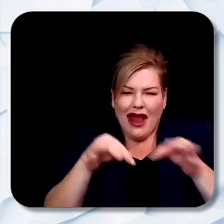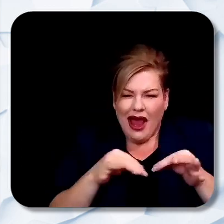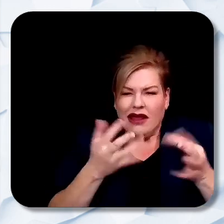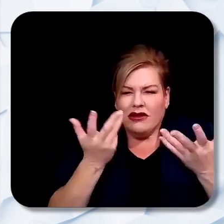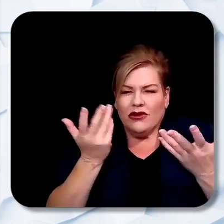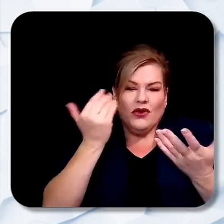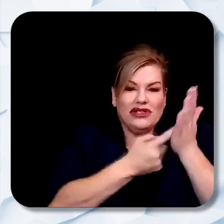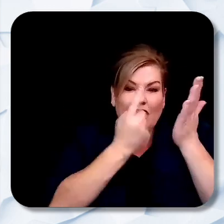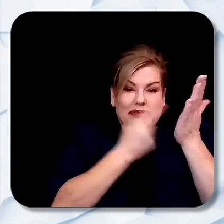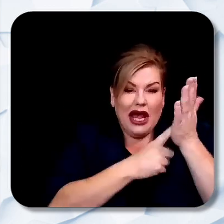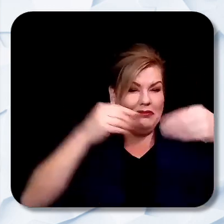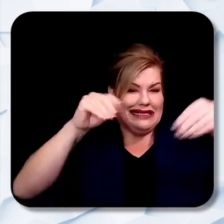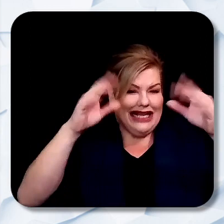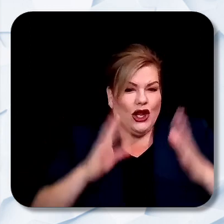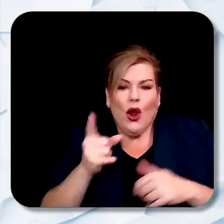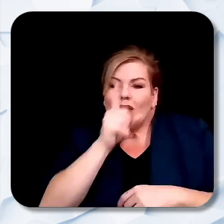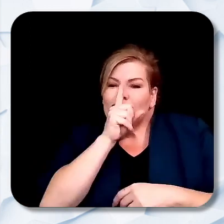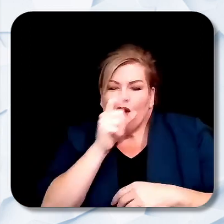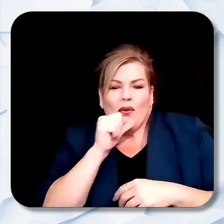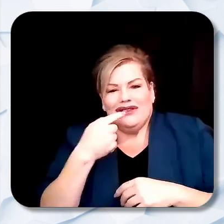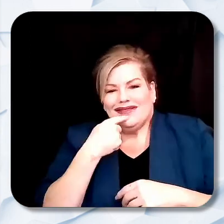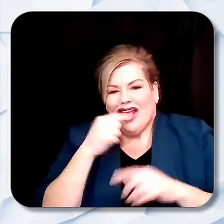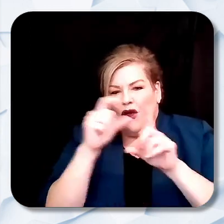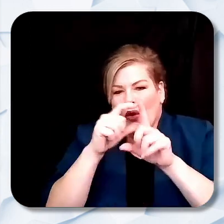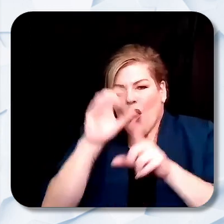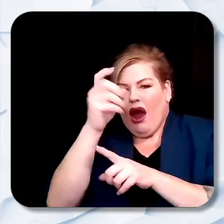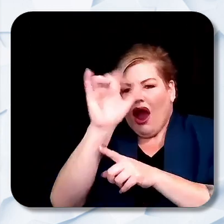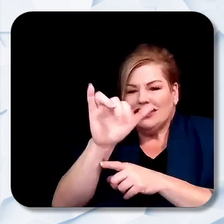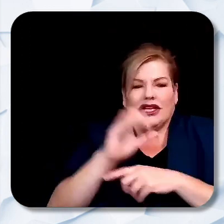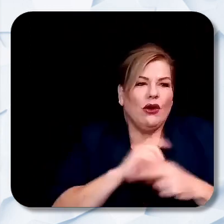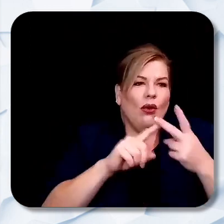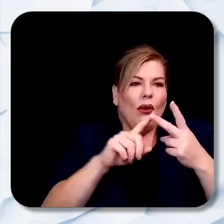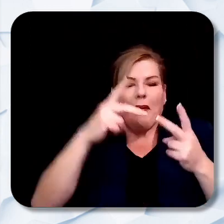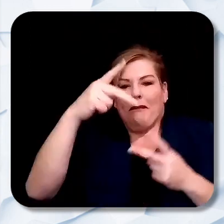and their dealers will not say oxy, or they will not say Percocet, but they'll use coded